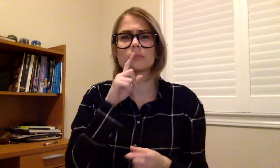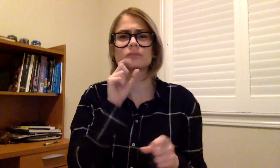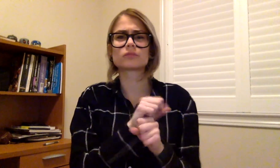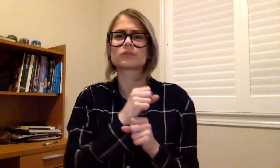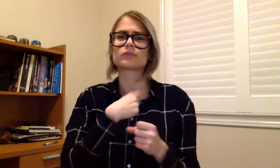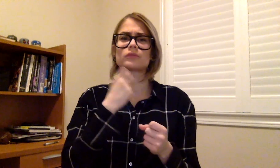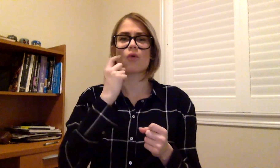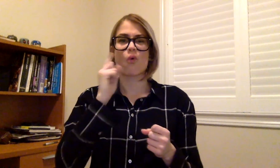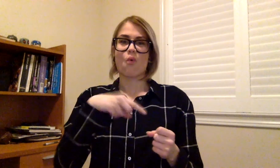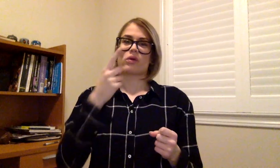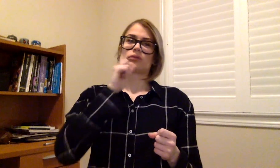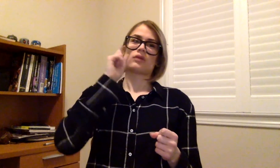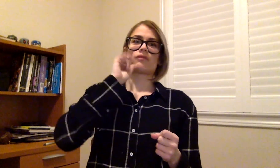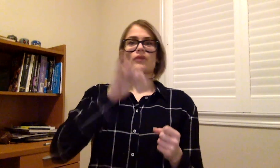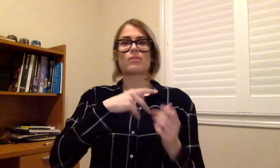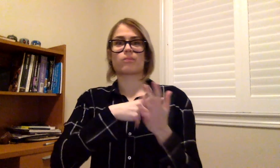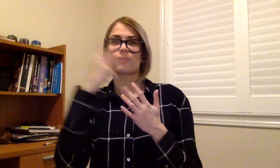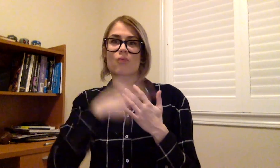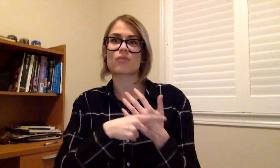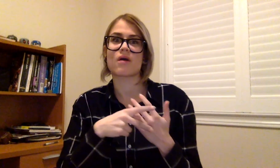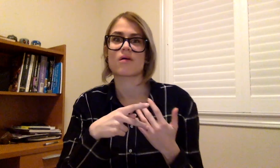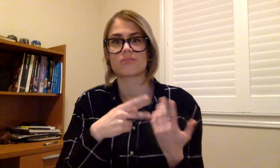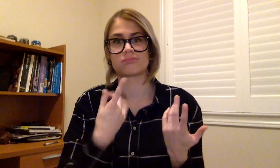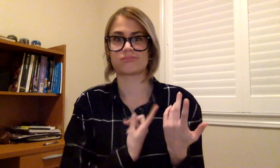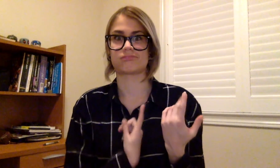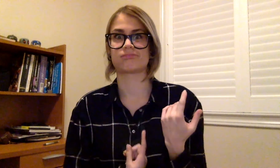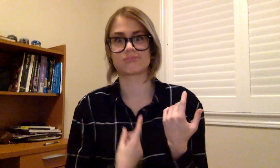is because I was the only Deaf student in my program.